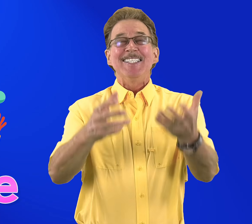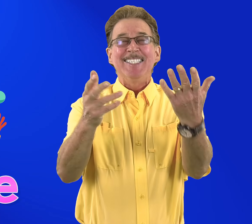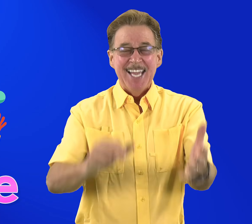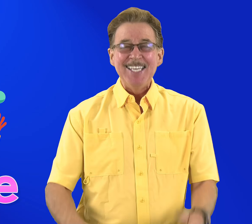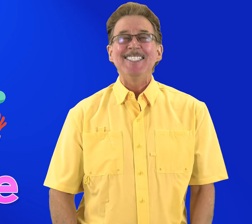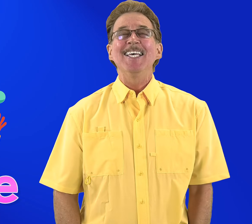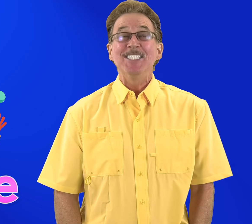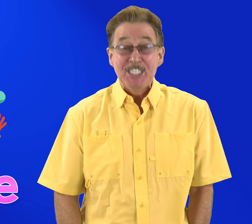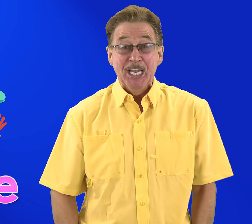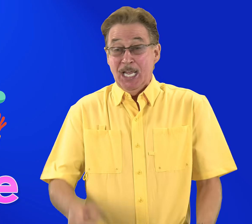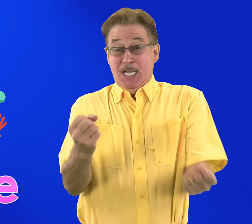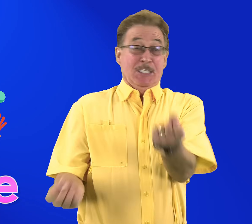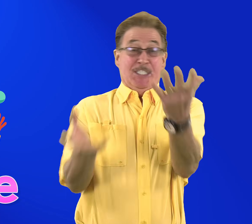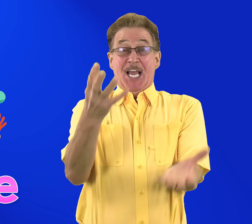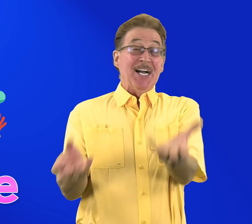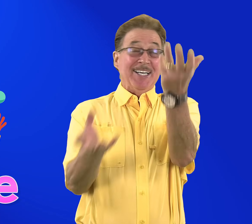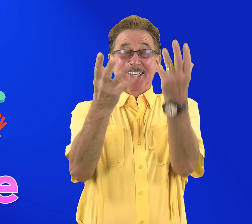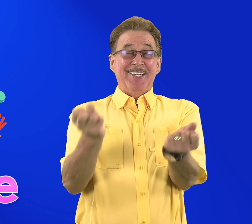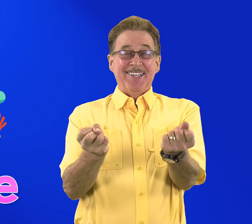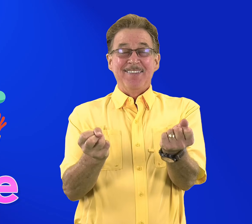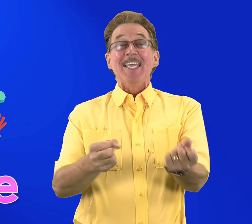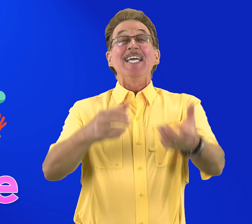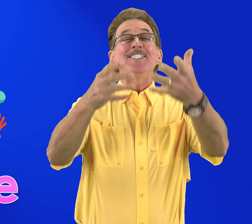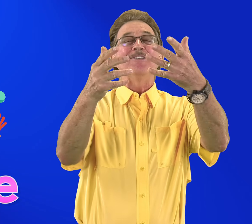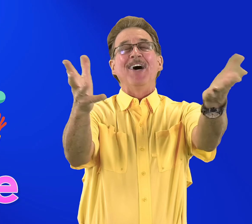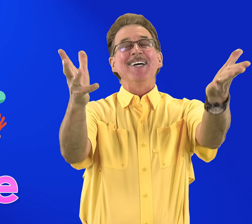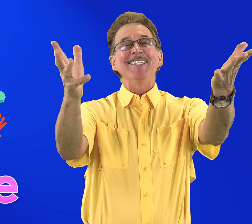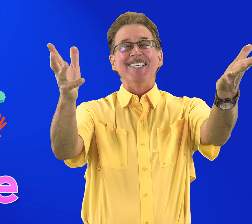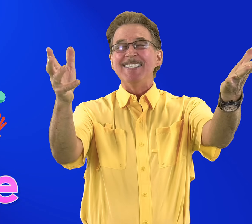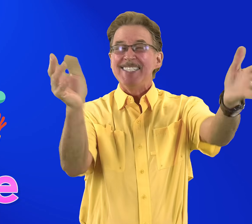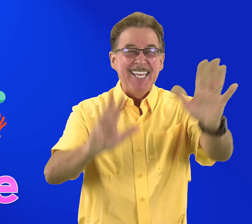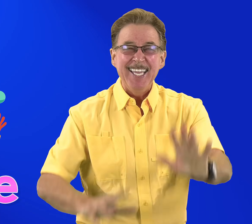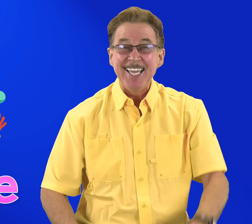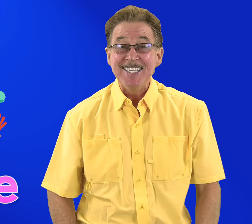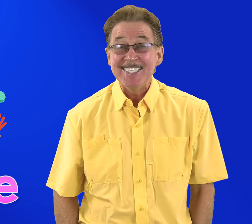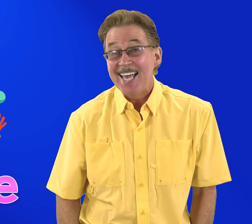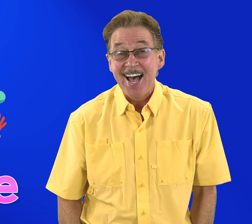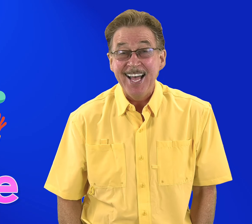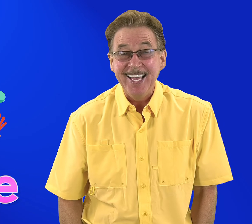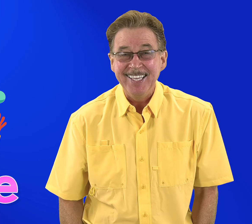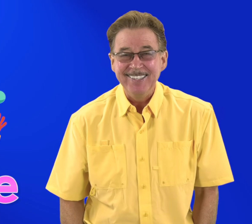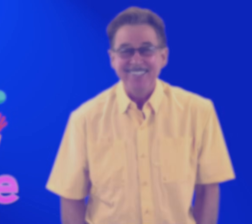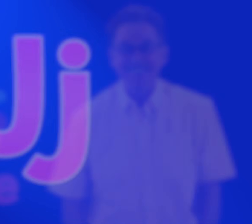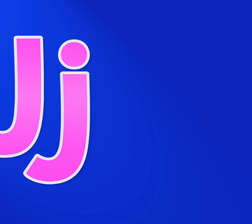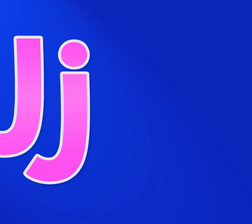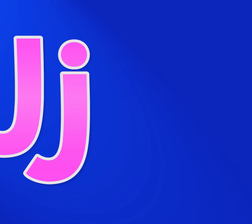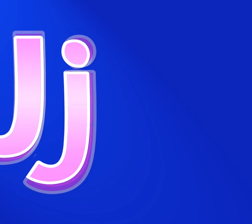J j says /j/ juggle It's fun to sing and sign